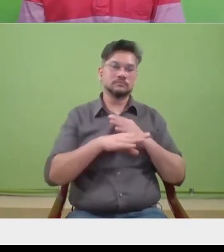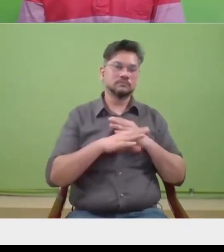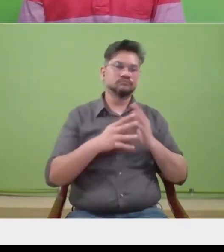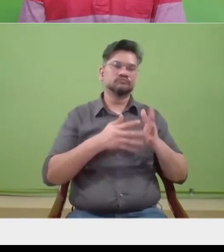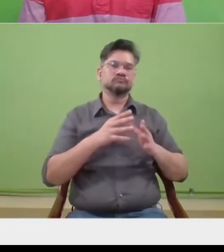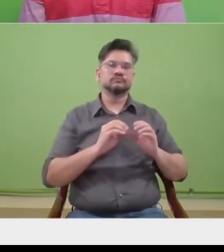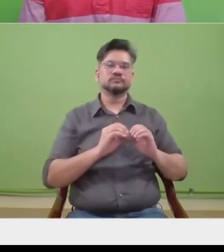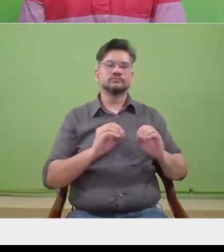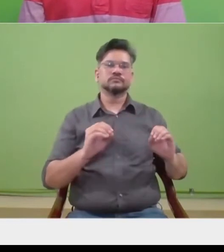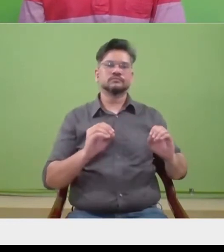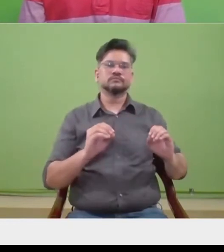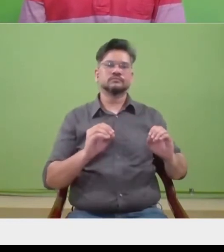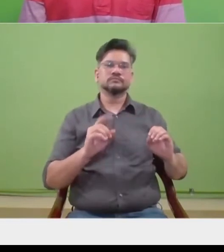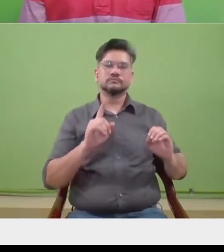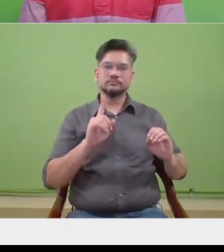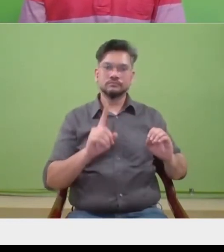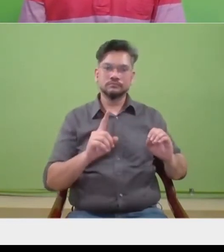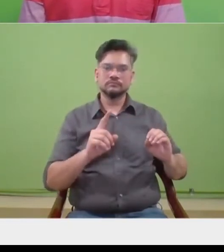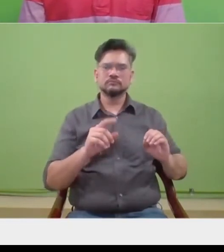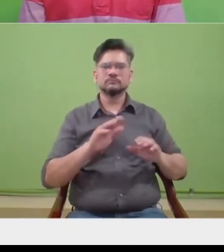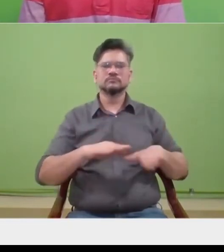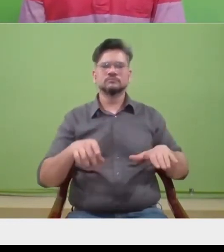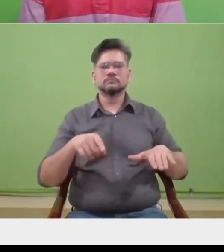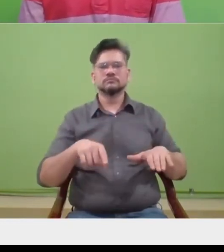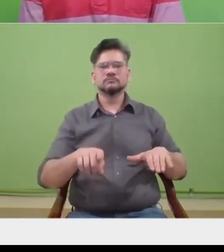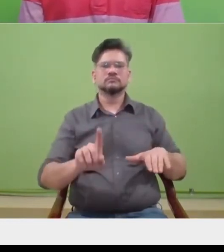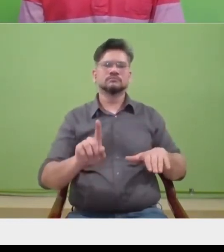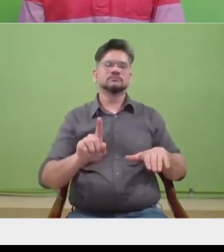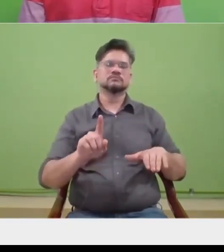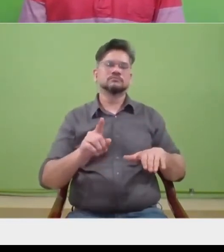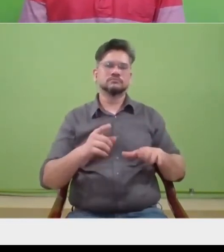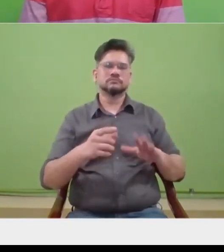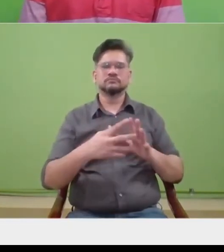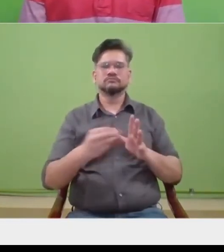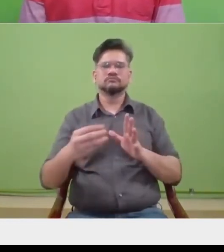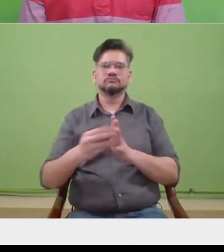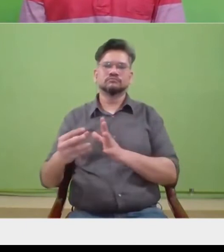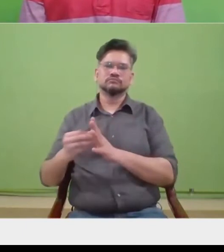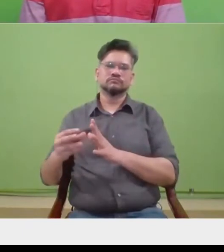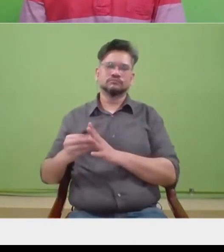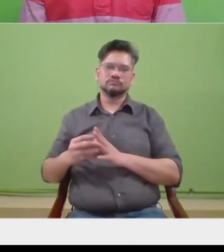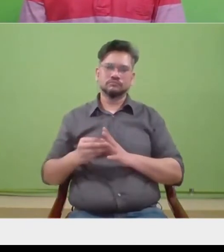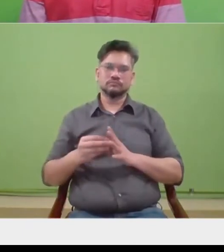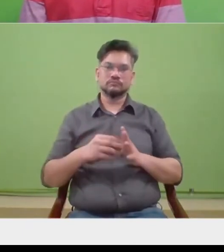of pick up and then they influence their peer the hearing friends to also pick up